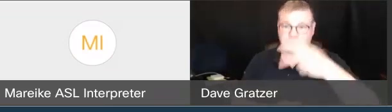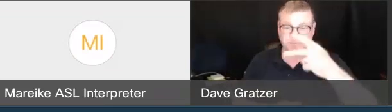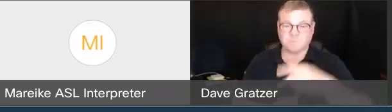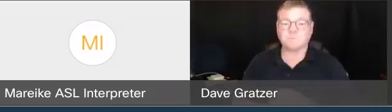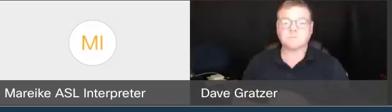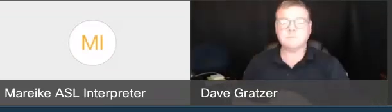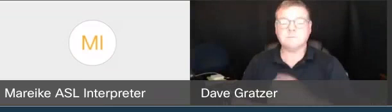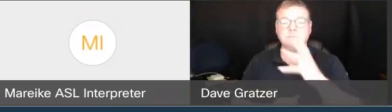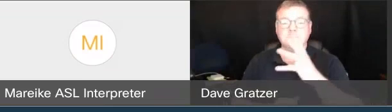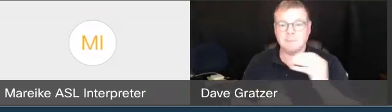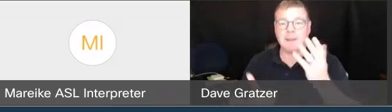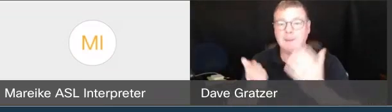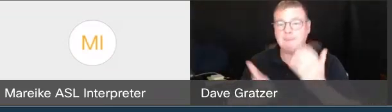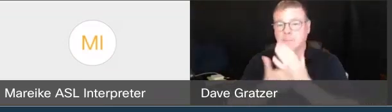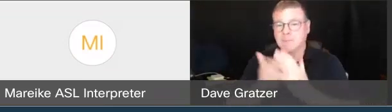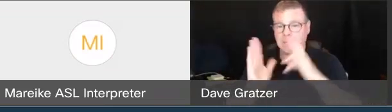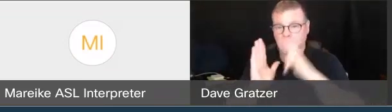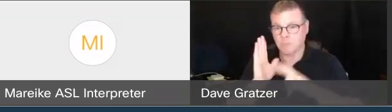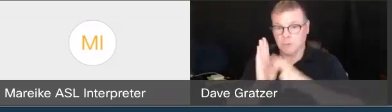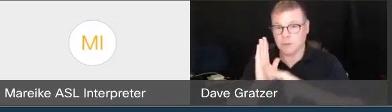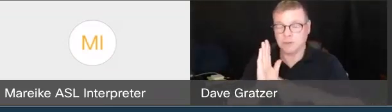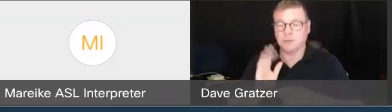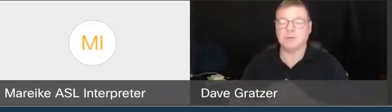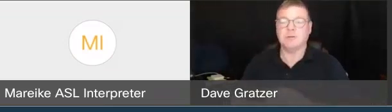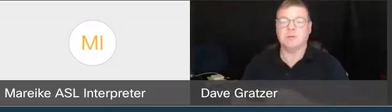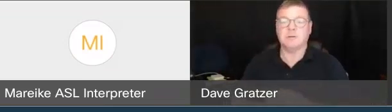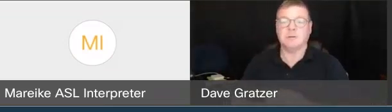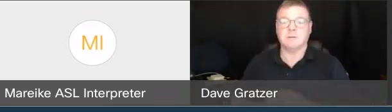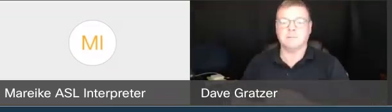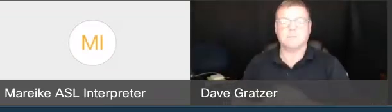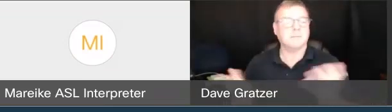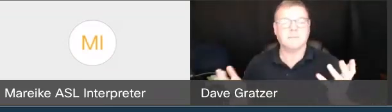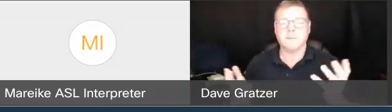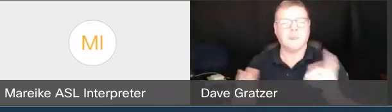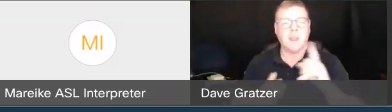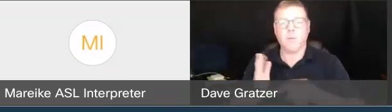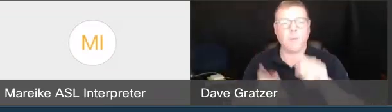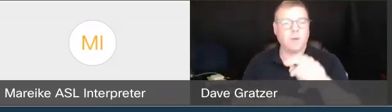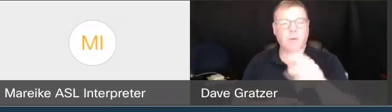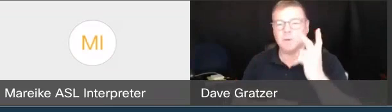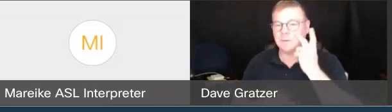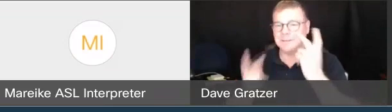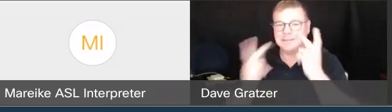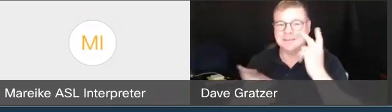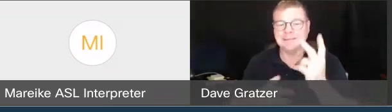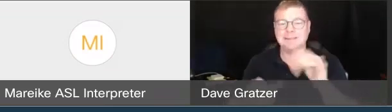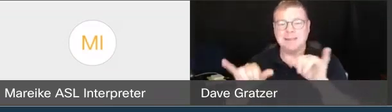maybe some of the research you've looked at, what do you see are some of the common mistakes that